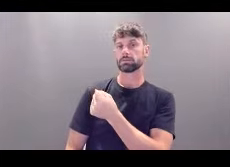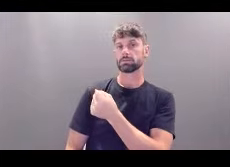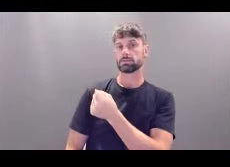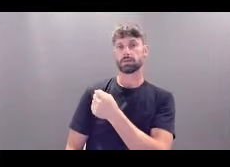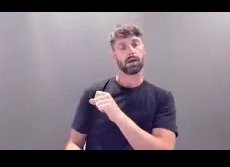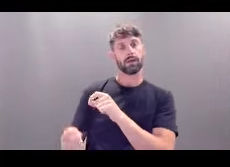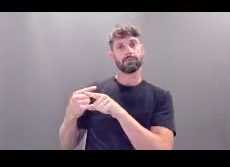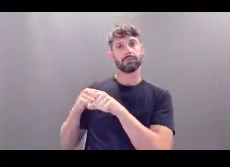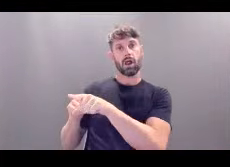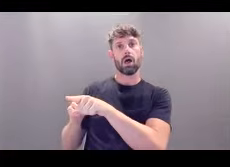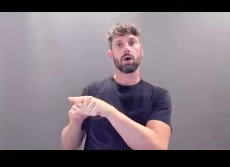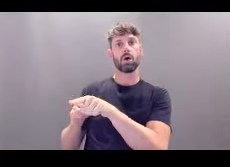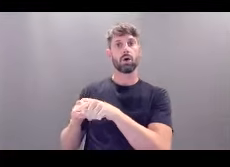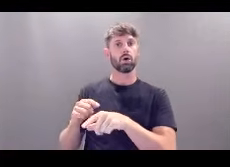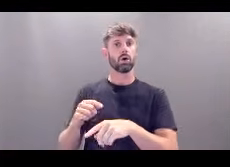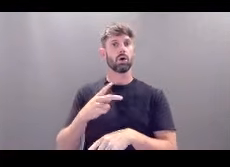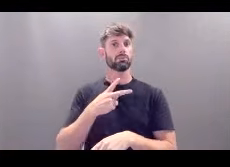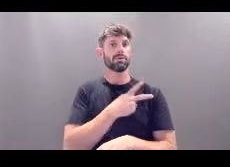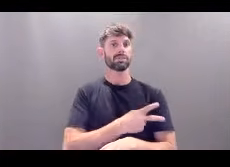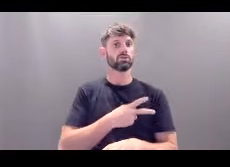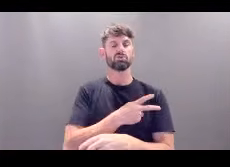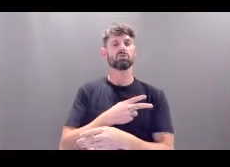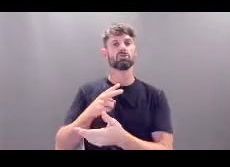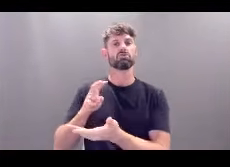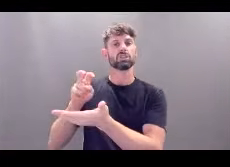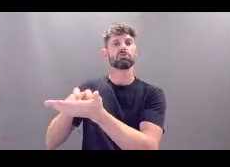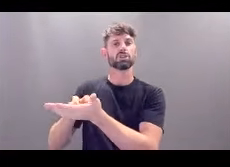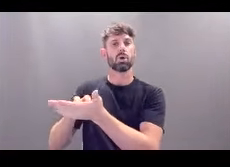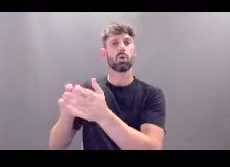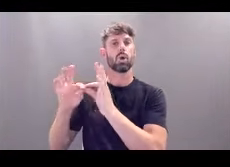a professional registration organisation, such as